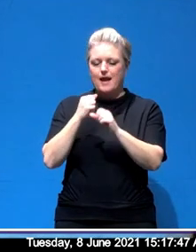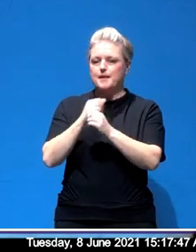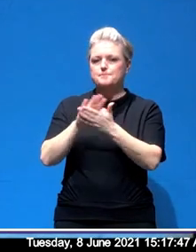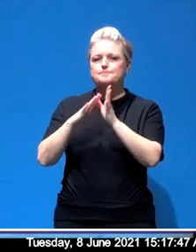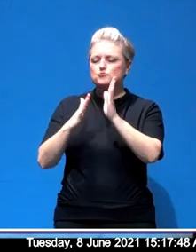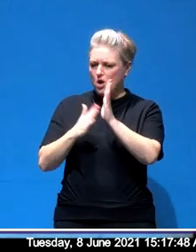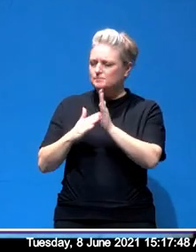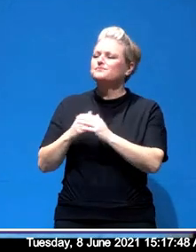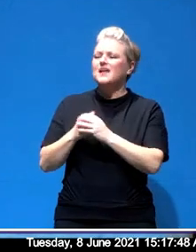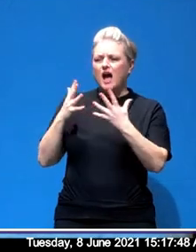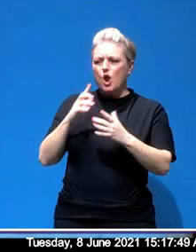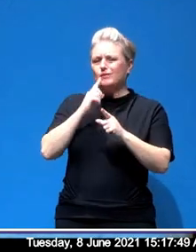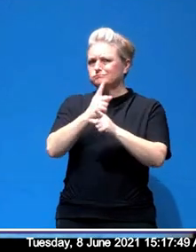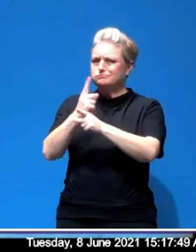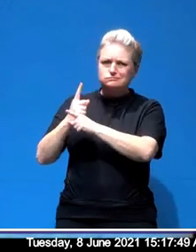Did you hear that? Yes, I did.